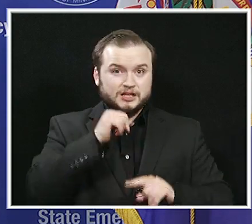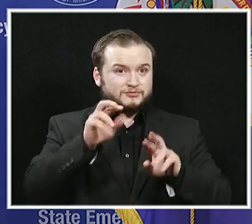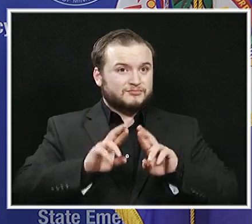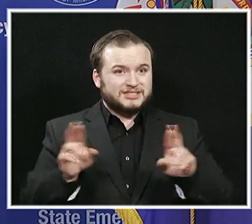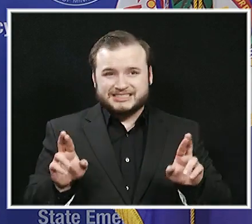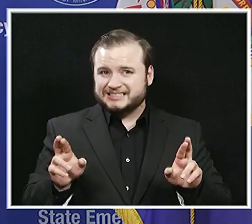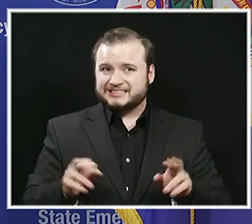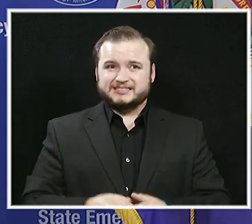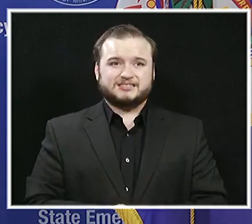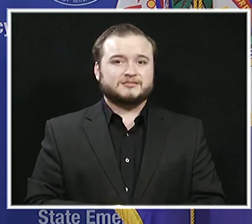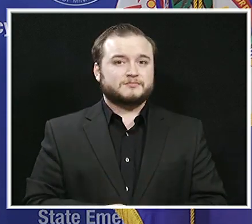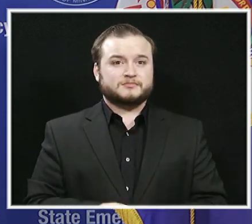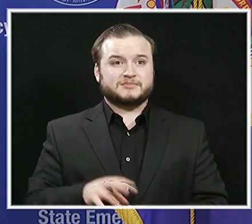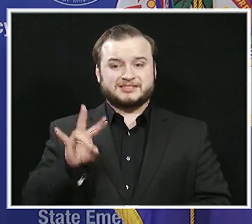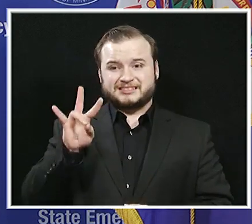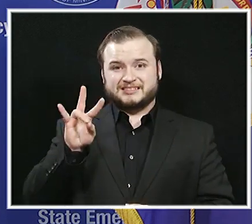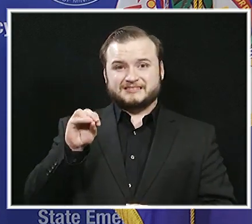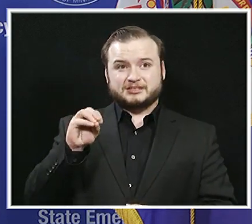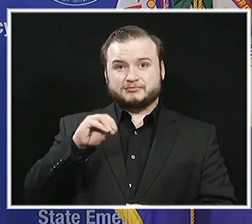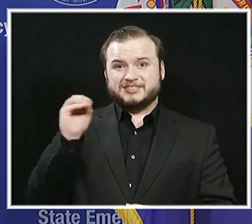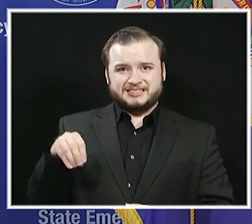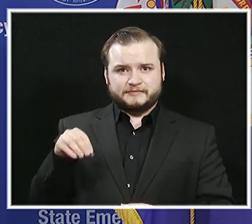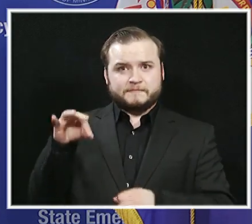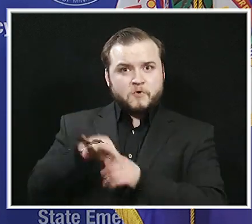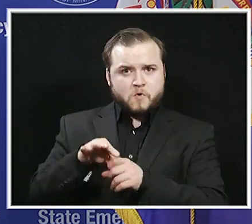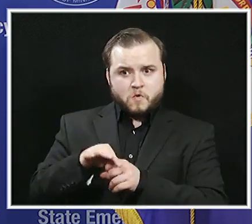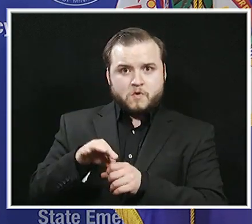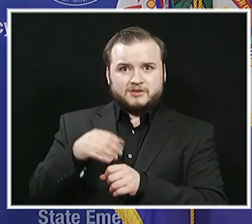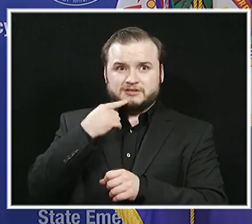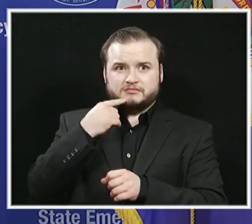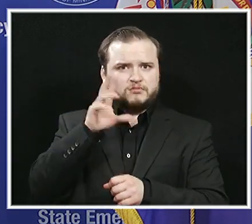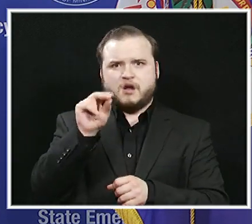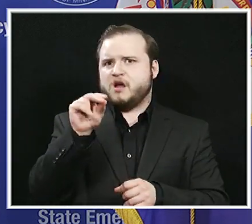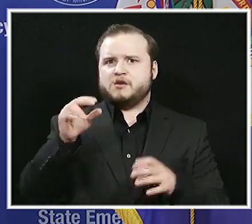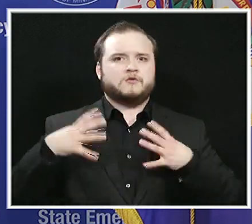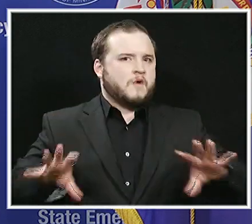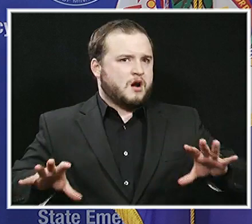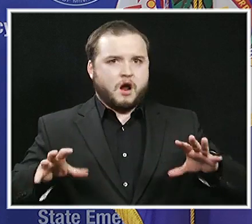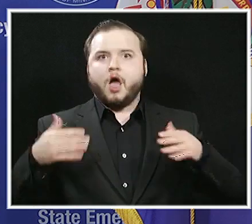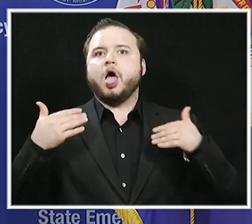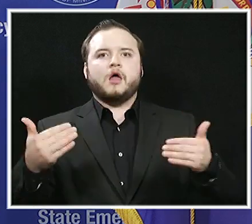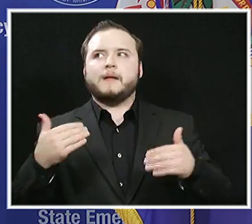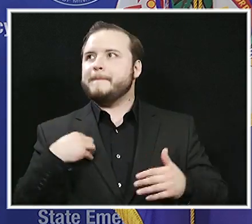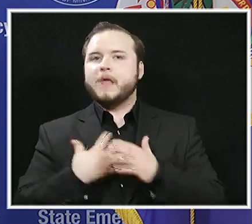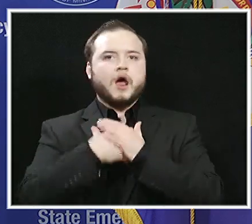everything, they're not ready to open, people are not ready to go back. If you look at polling, over 70%